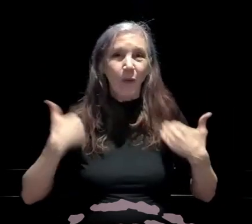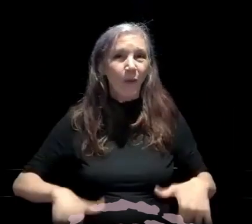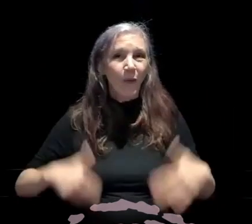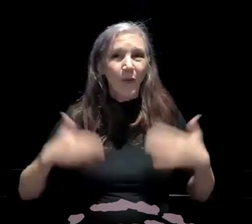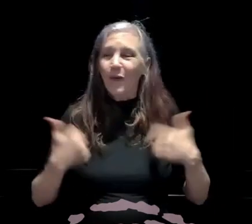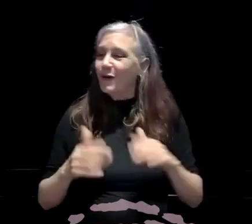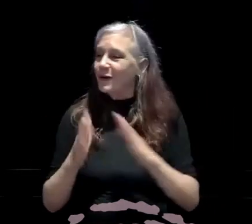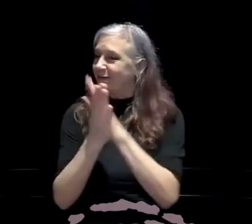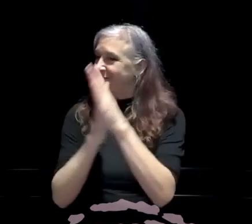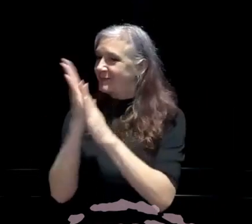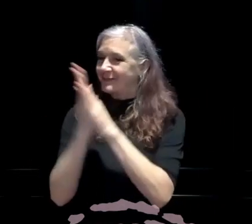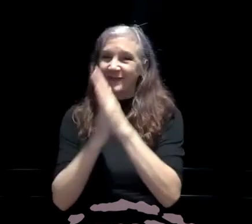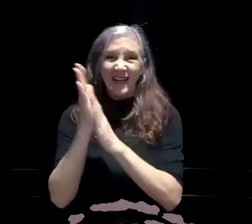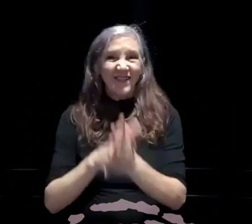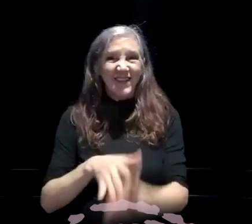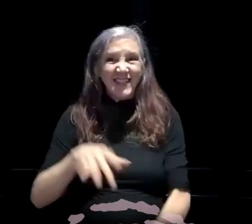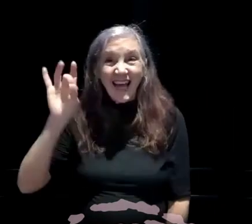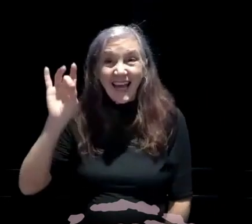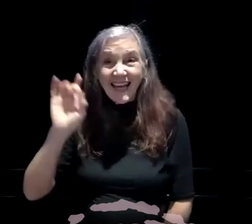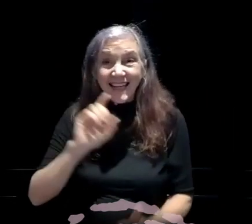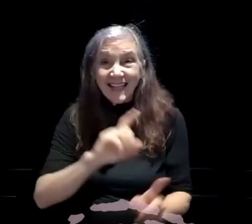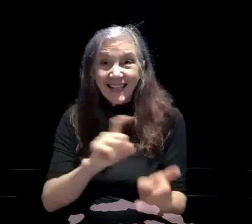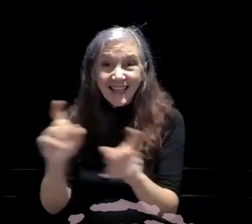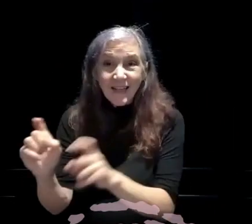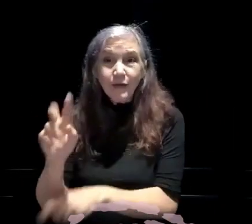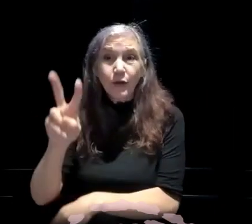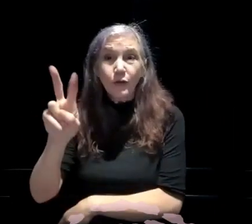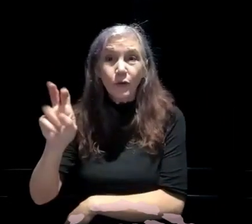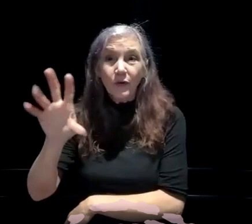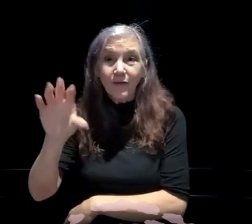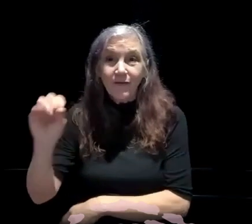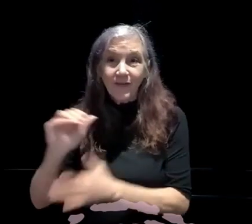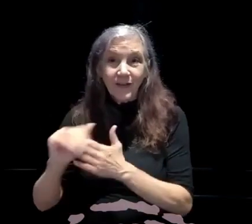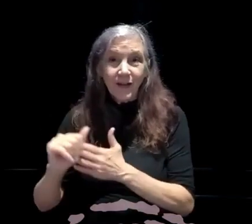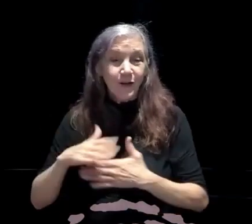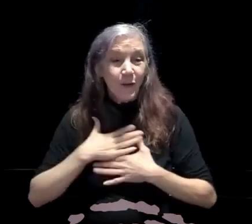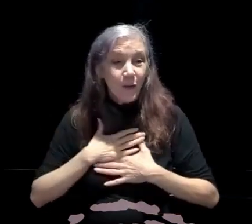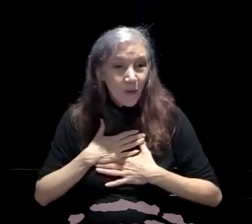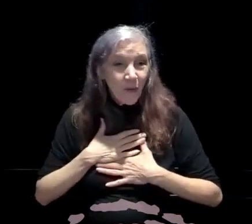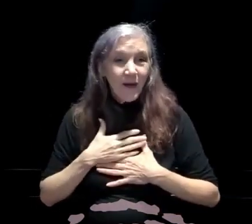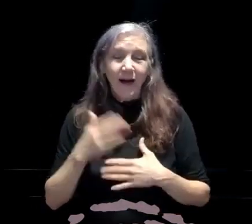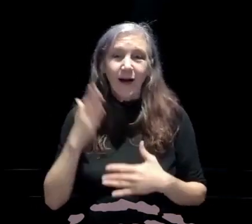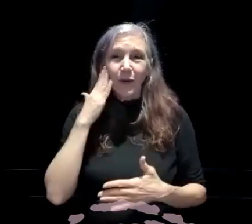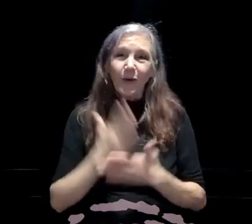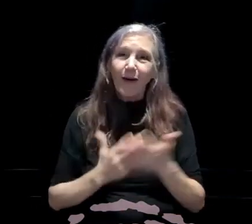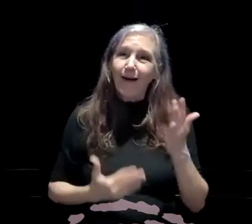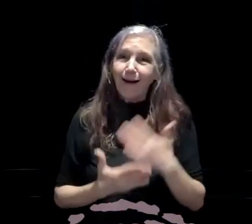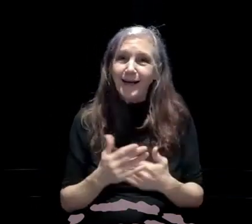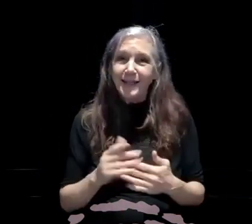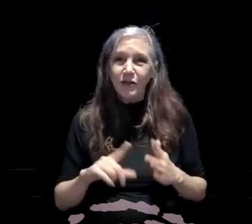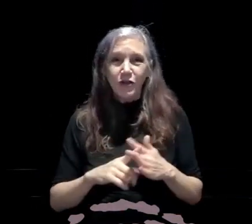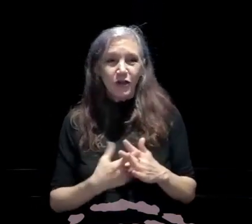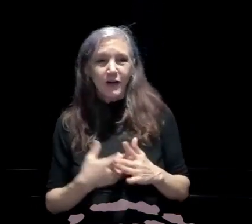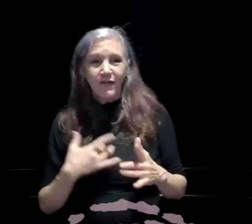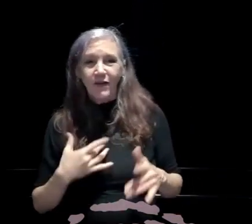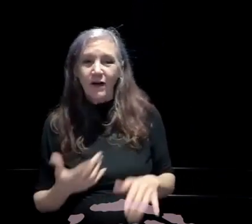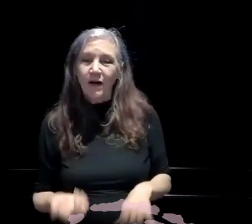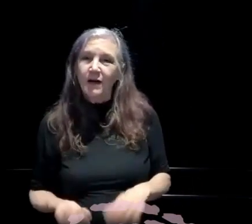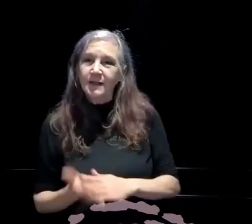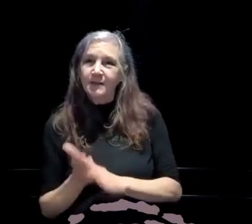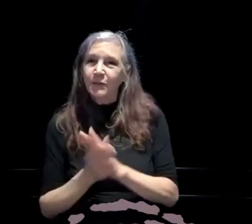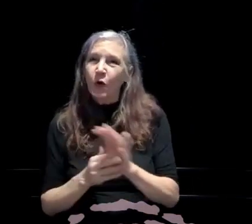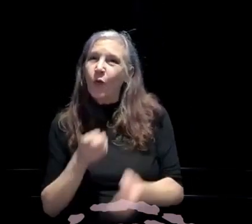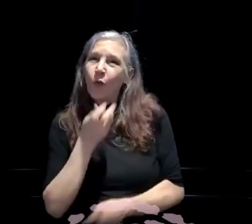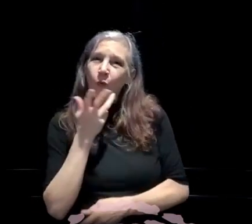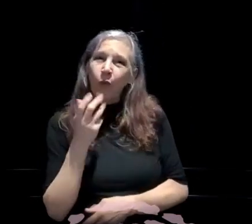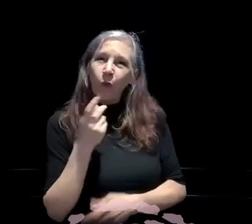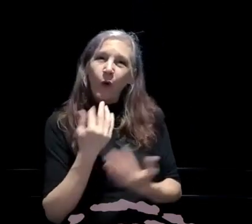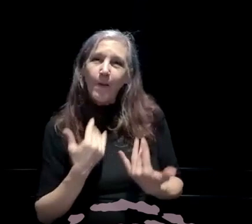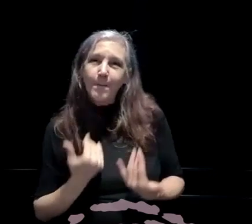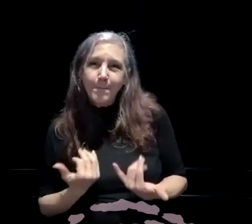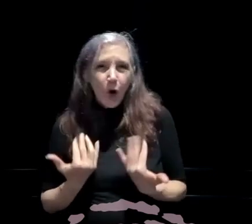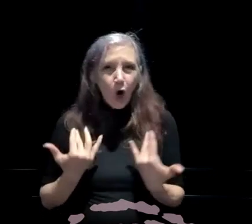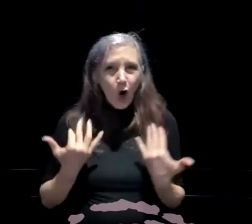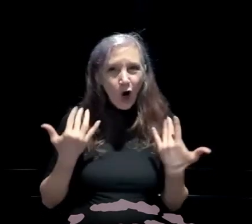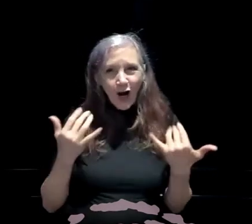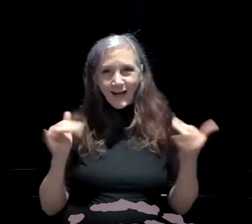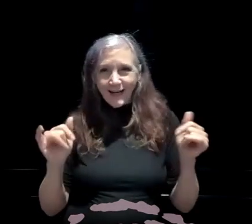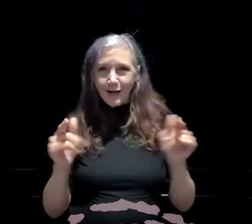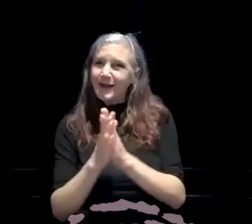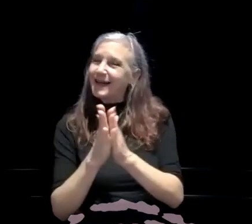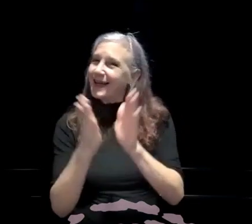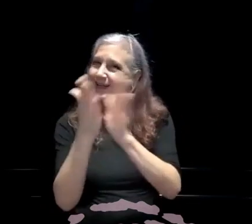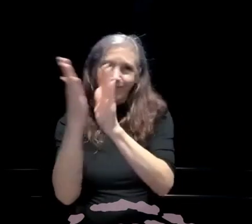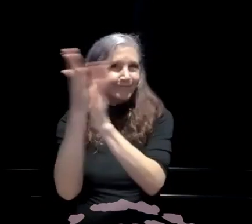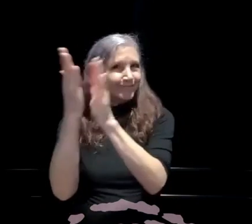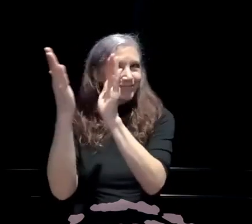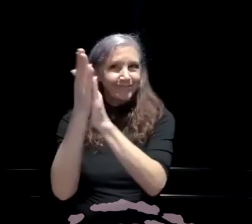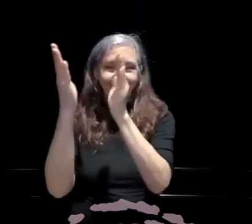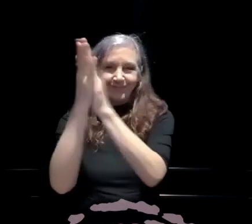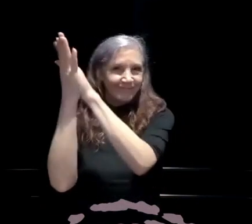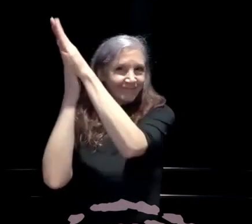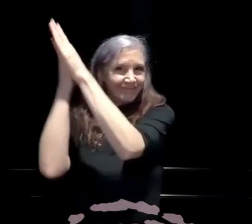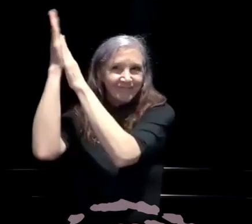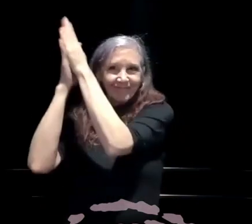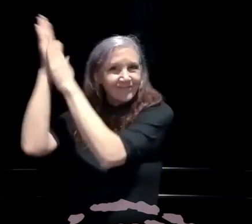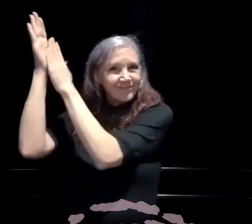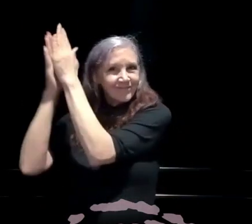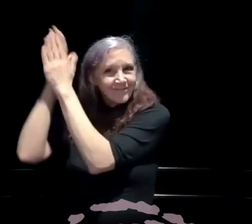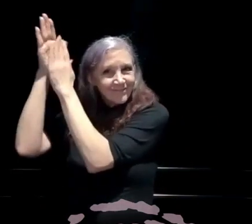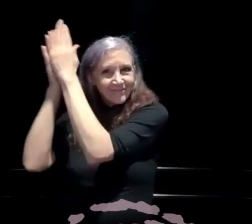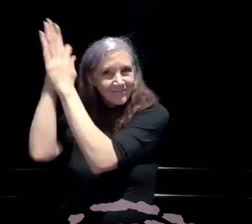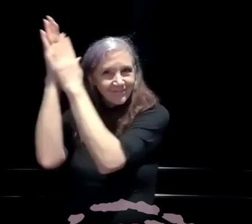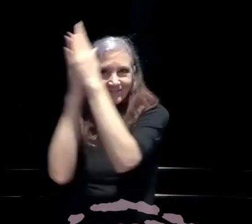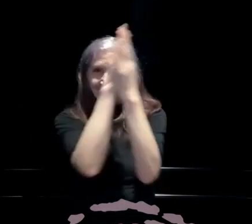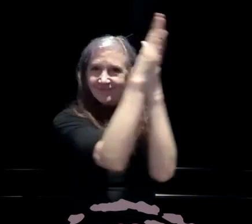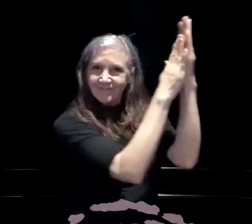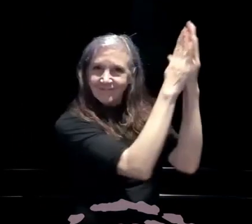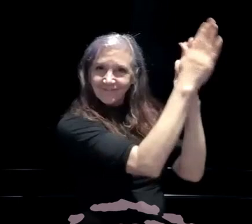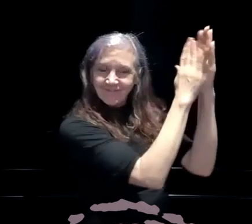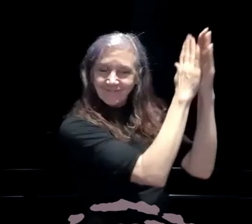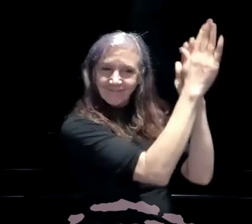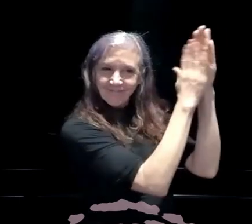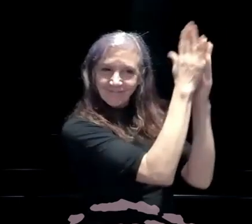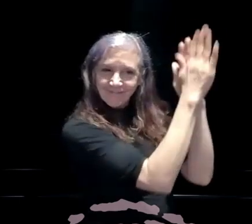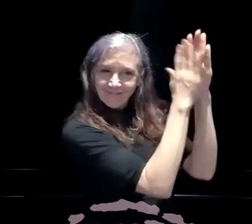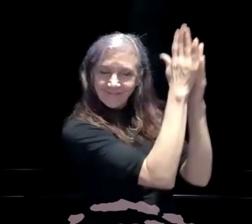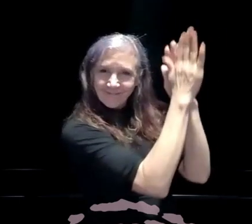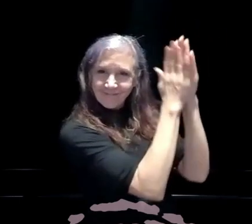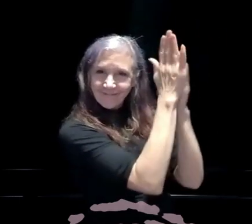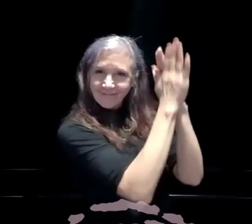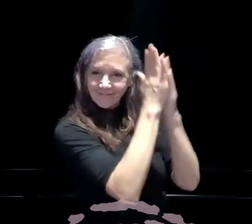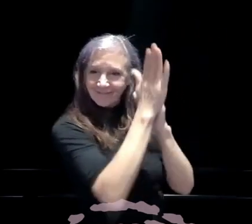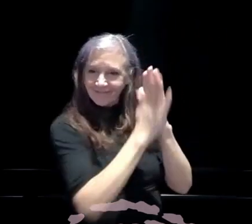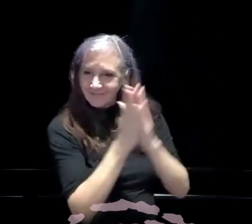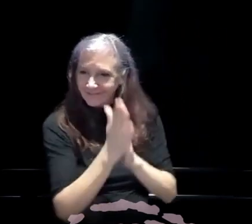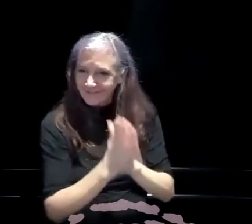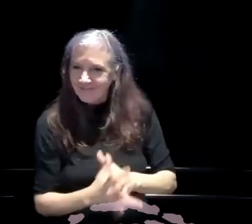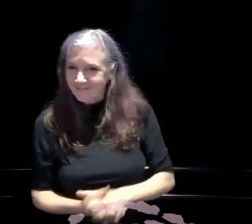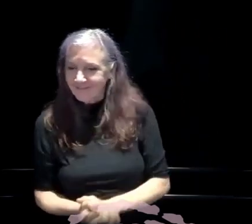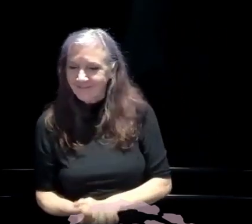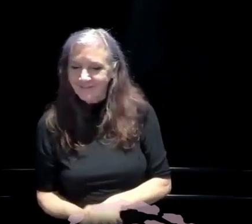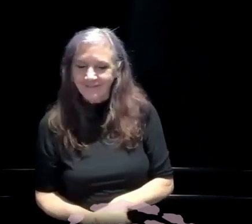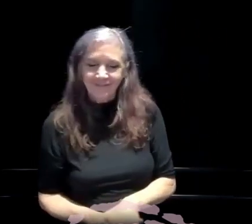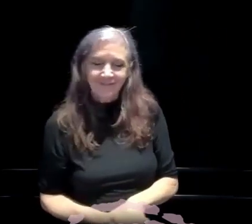I know your hands are probably starting to get warm and feel a little burning at this point, but let's give everybody a big round of